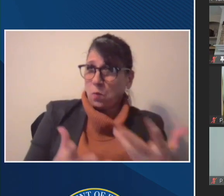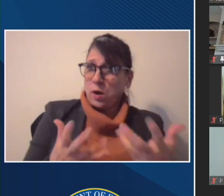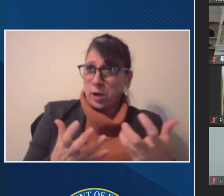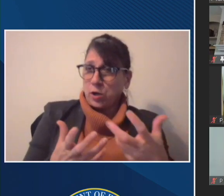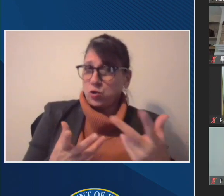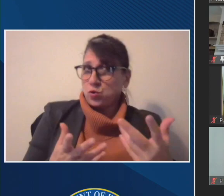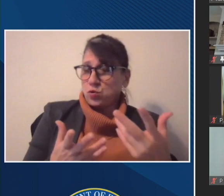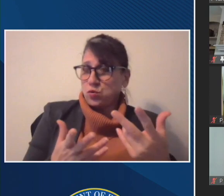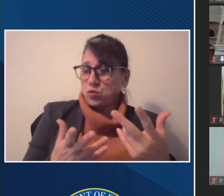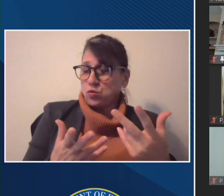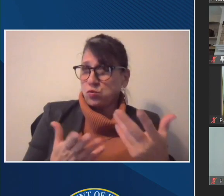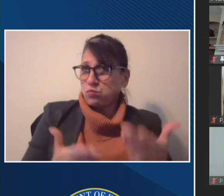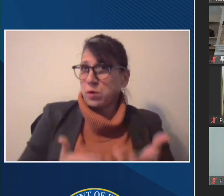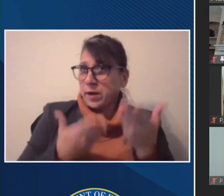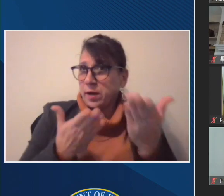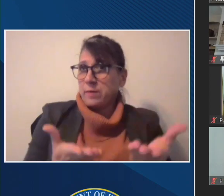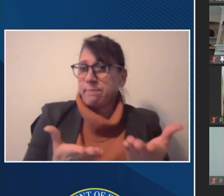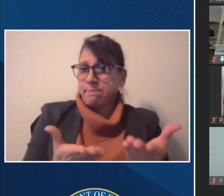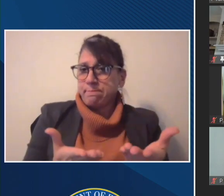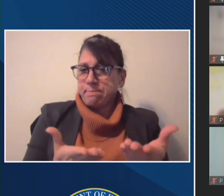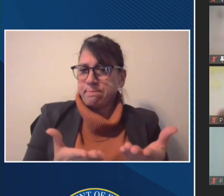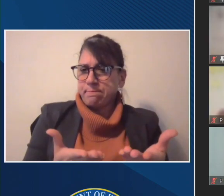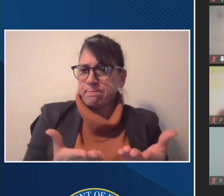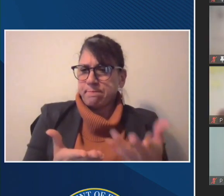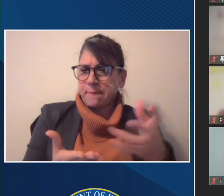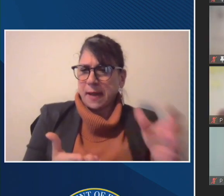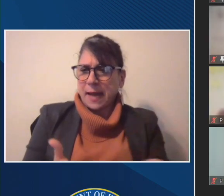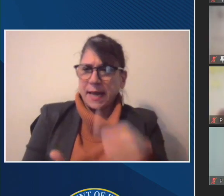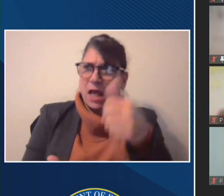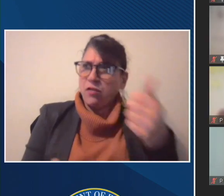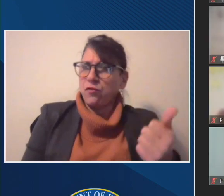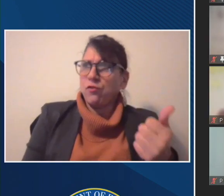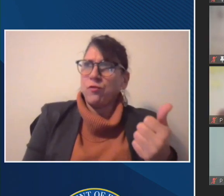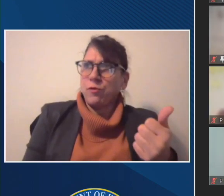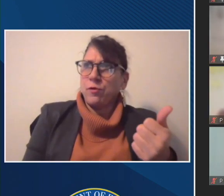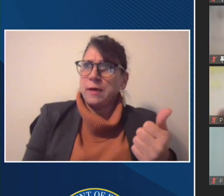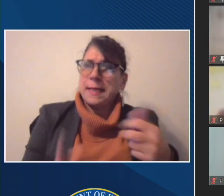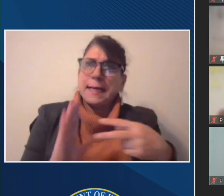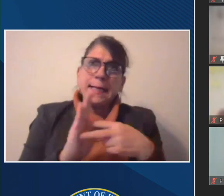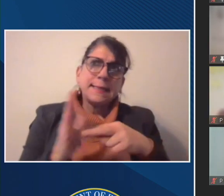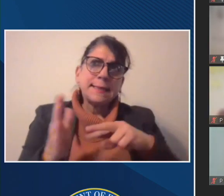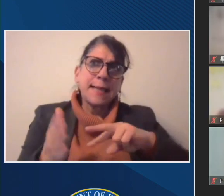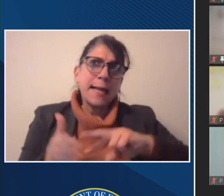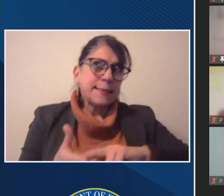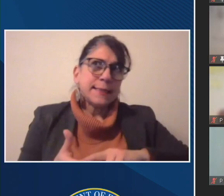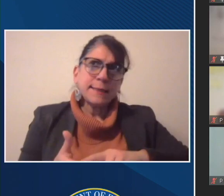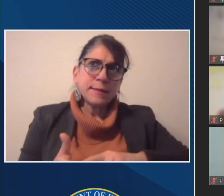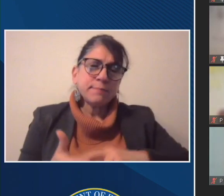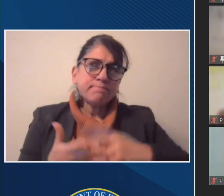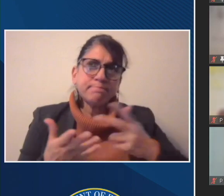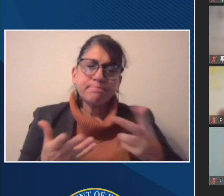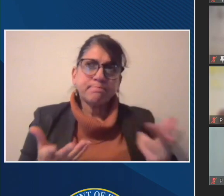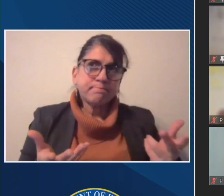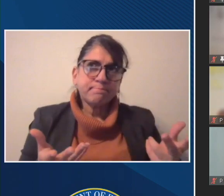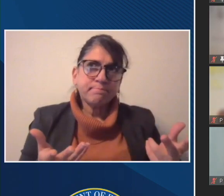Are there any other intended constituency